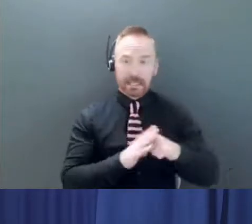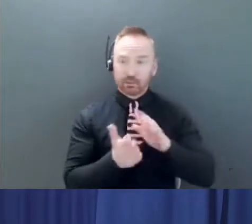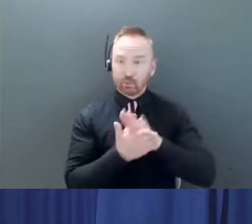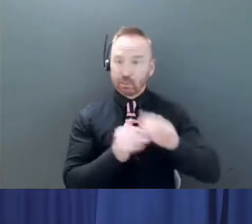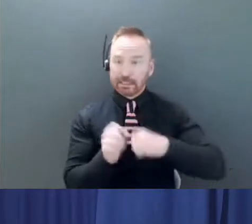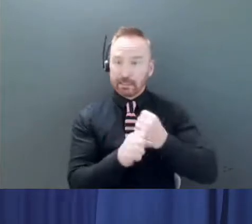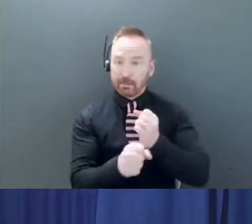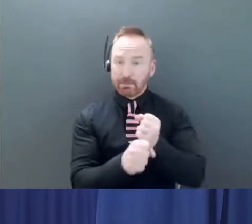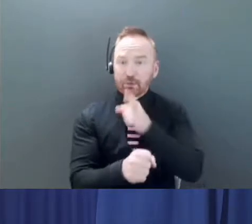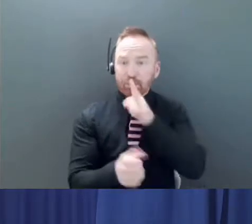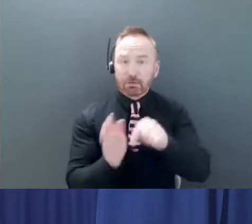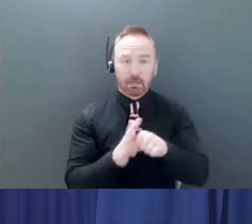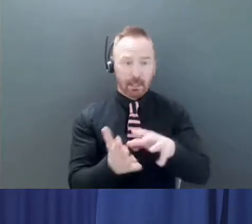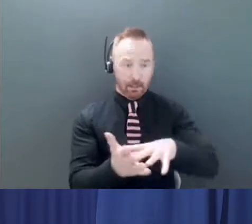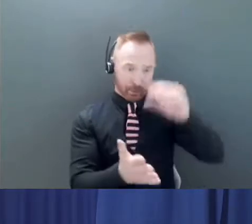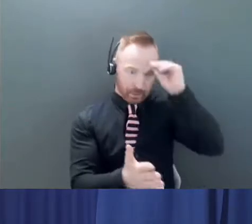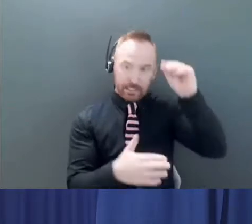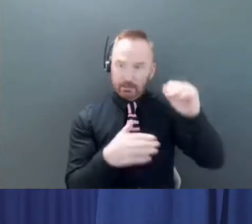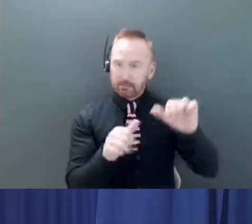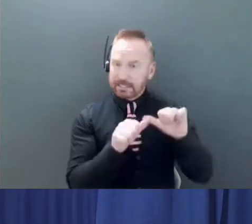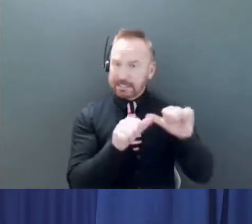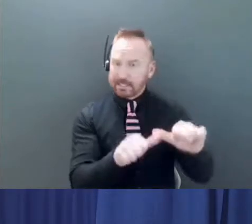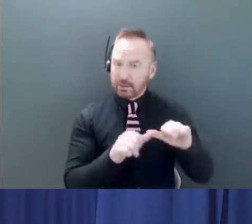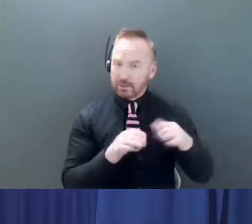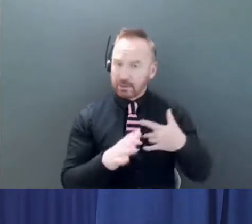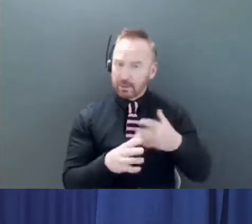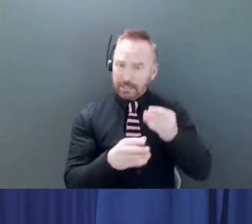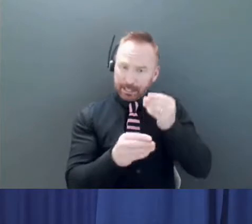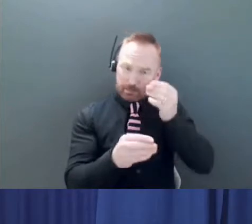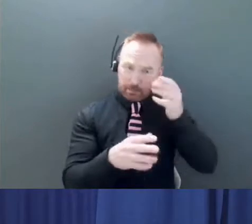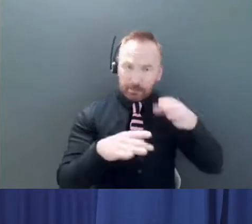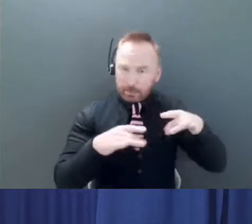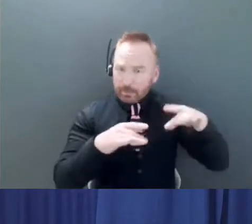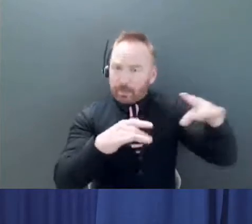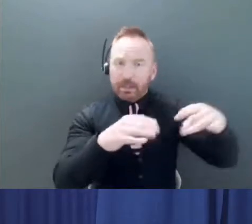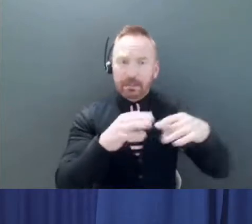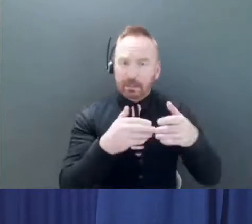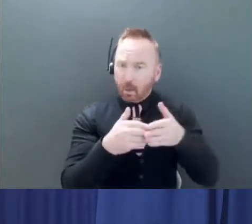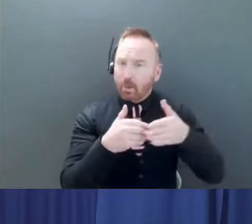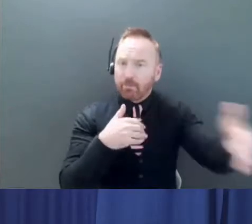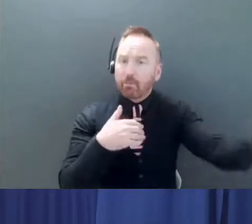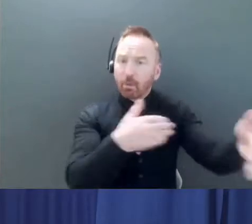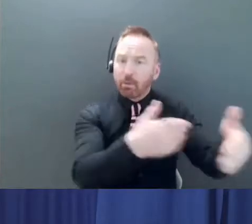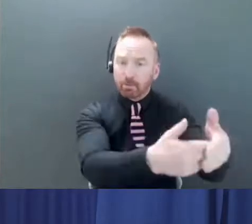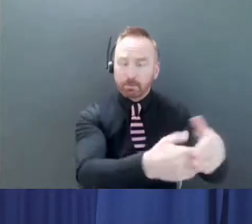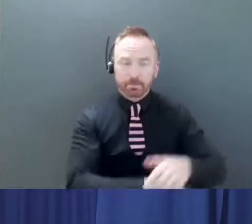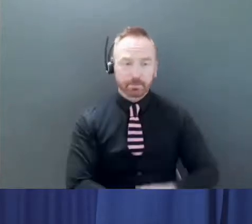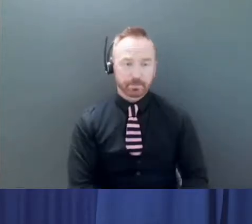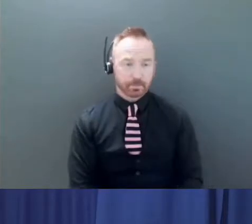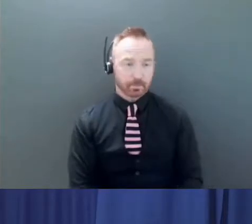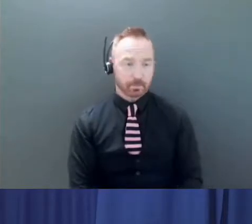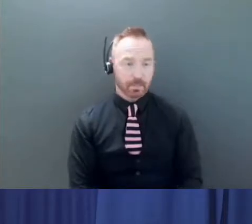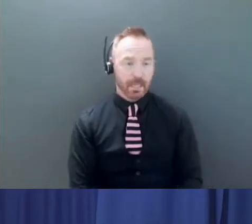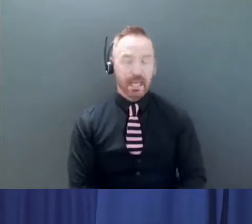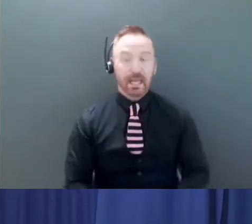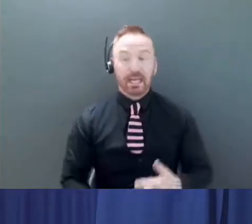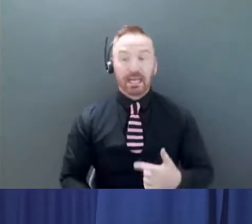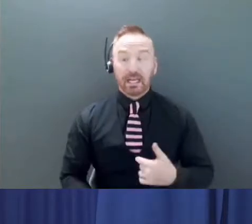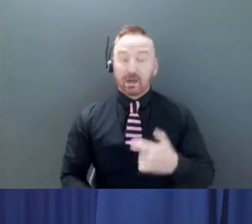We have seen that clusters and outbreaks are mostly affecting